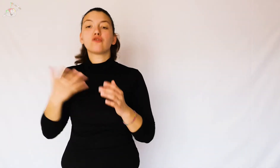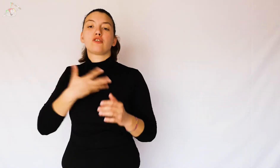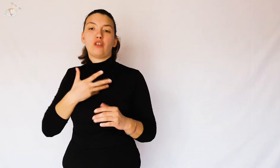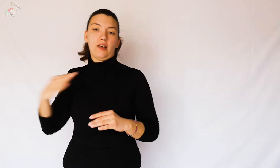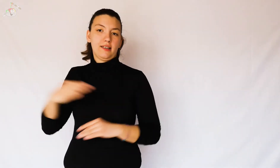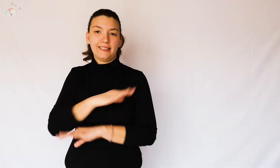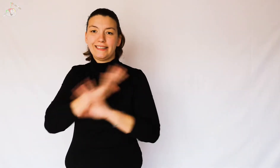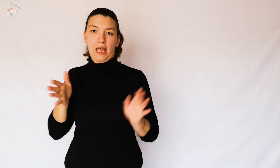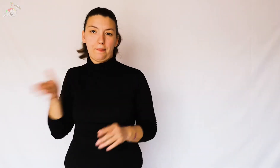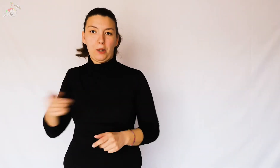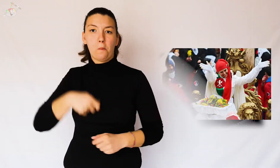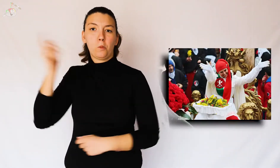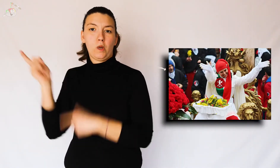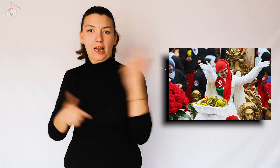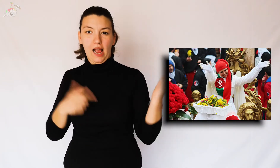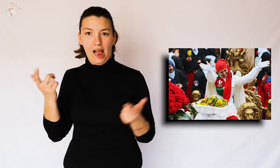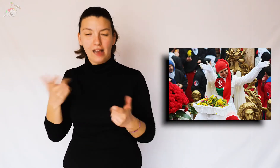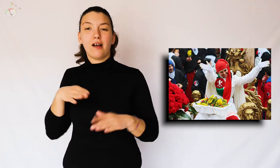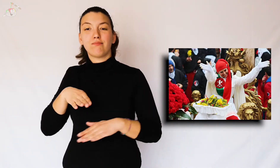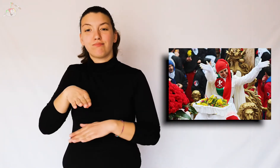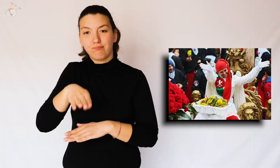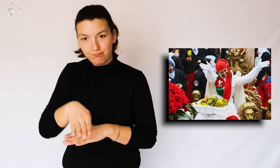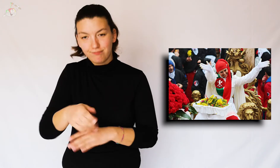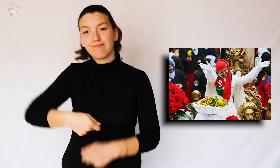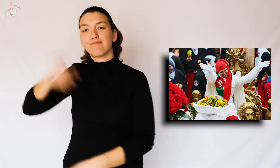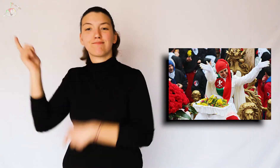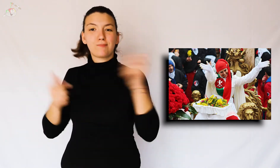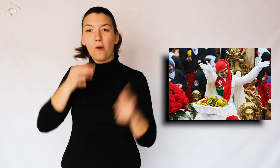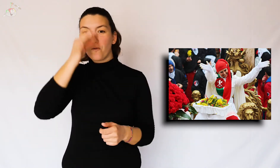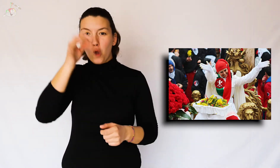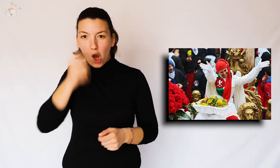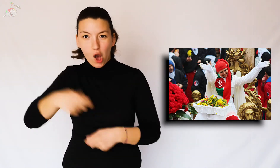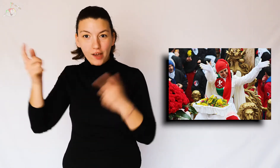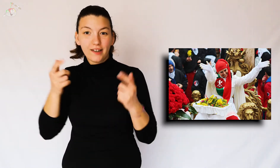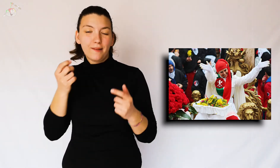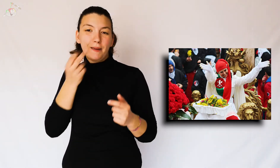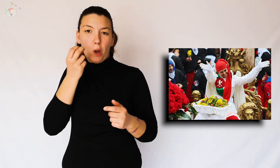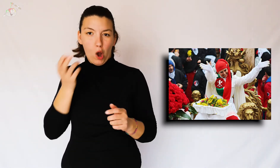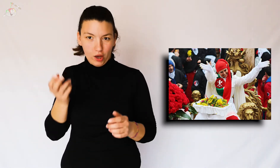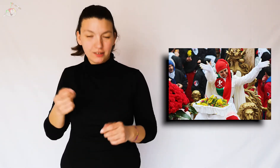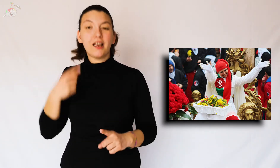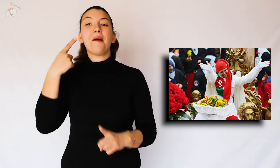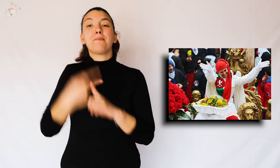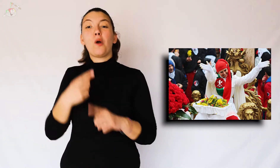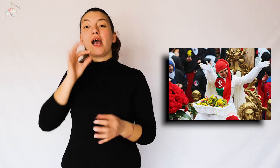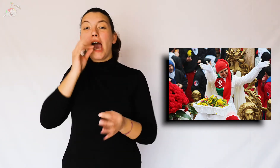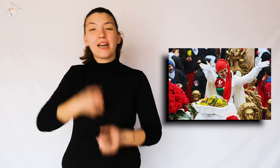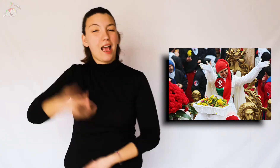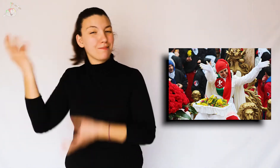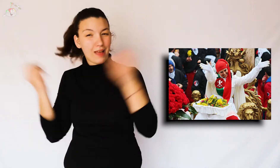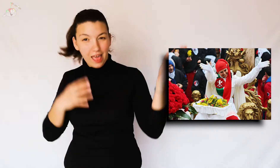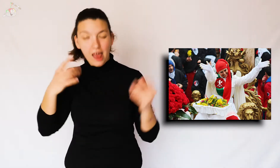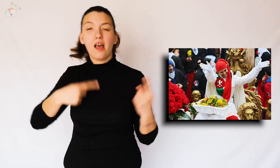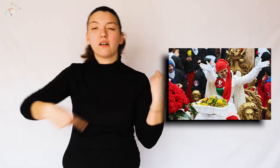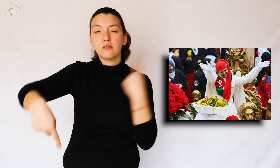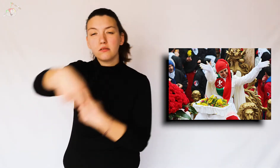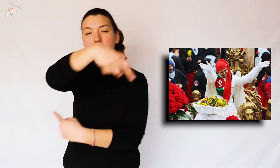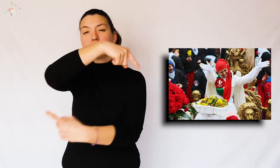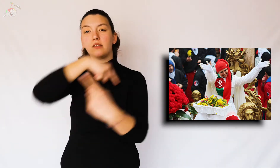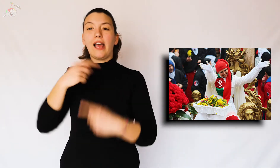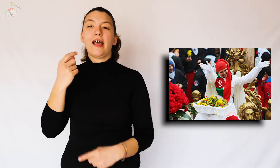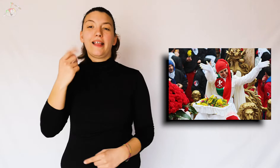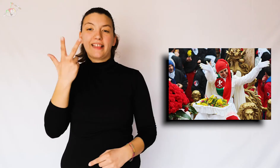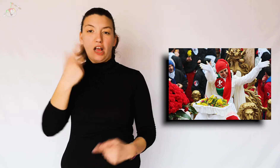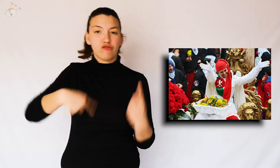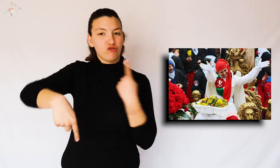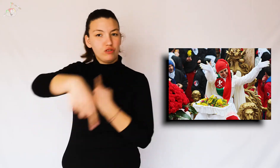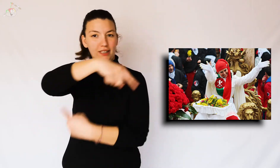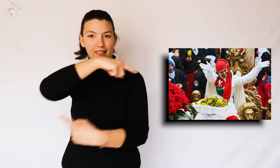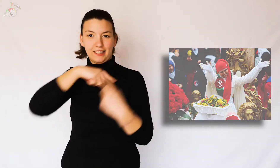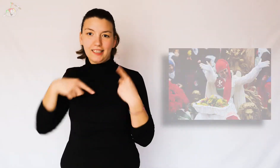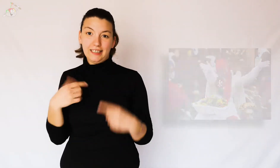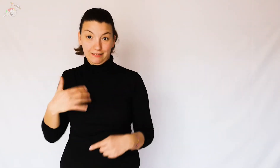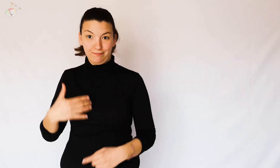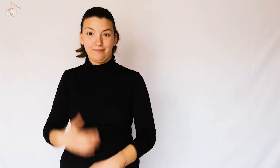the miller always passes by throwing mimosas and candies and doing three rounds.